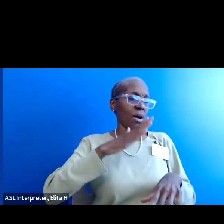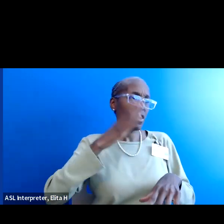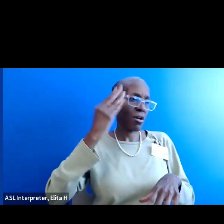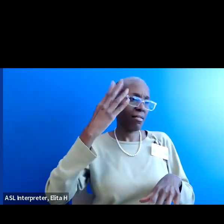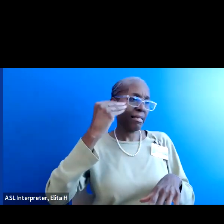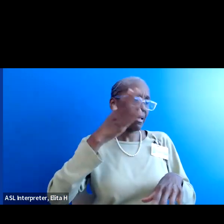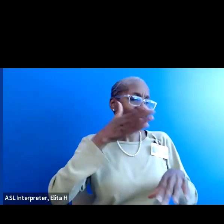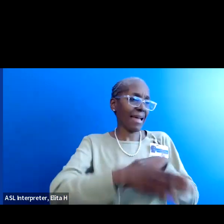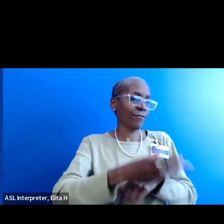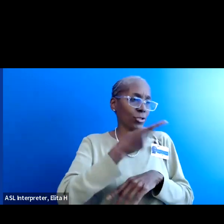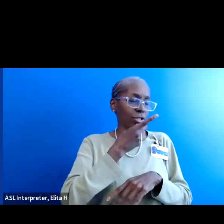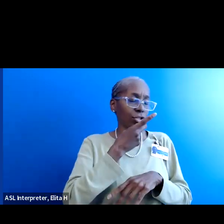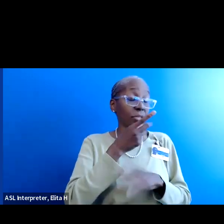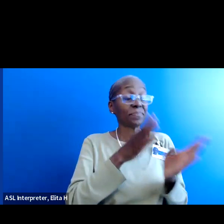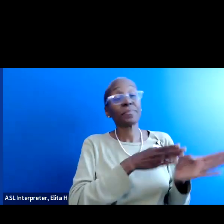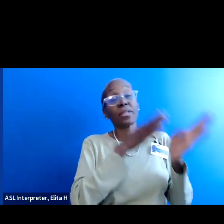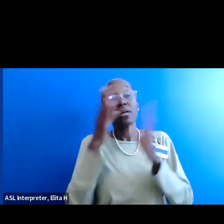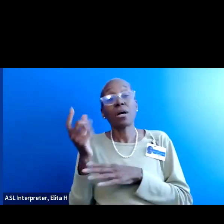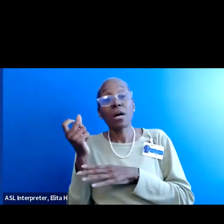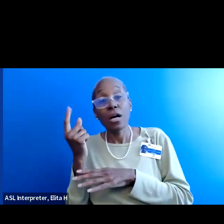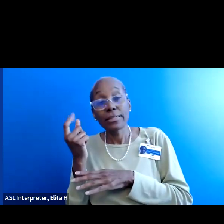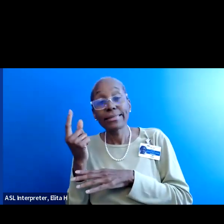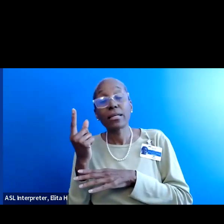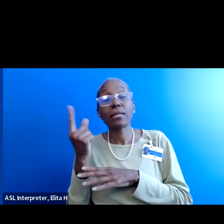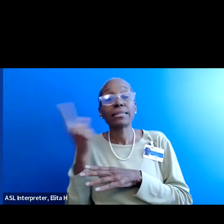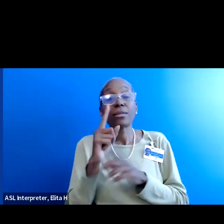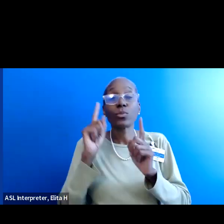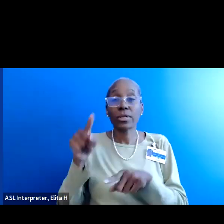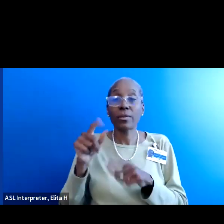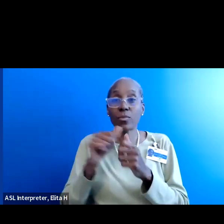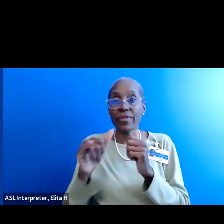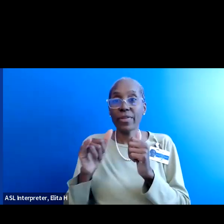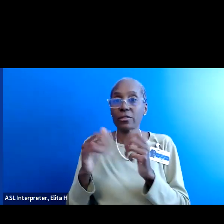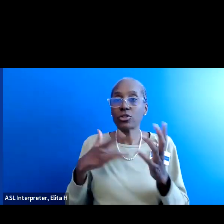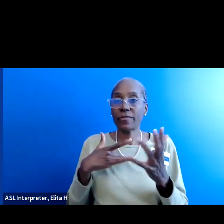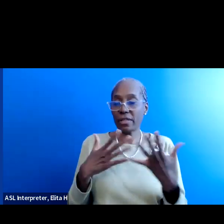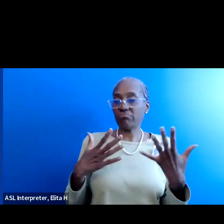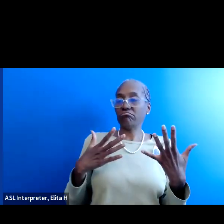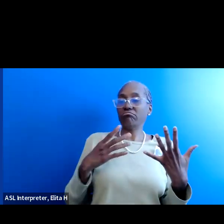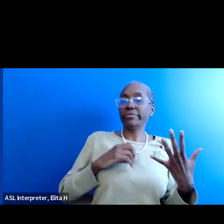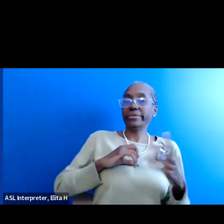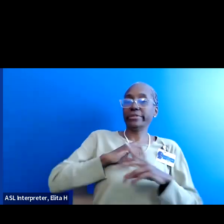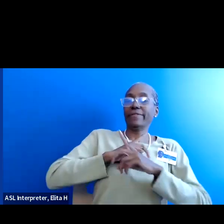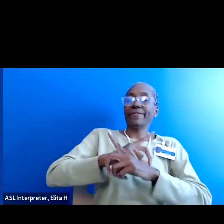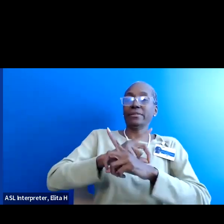You can understand that someone is coming to you with that you may feel a little defensive and respond accordingly.